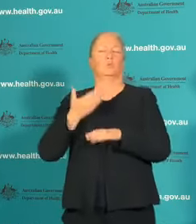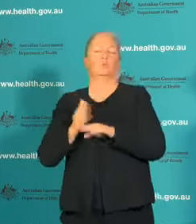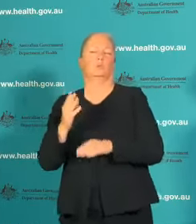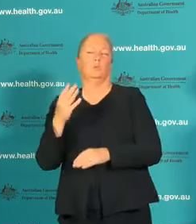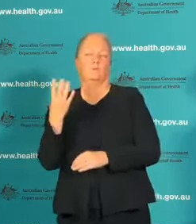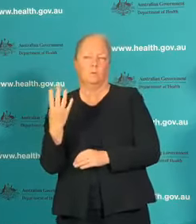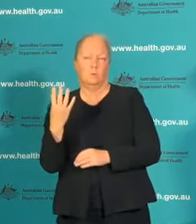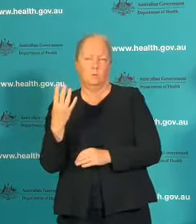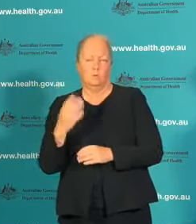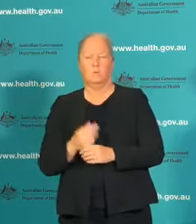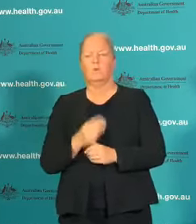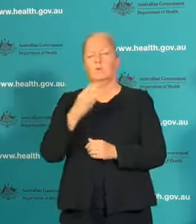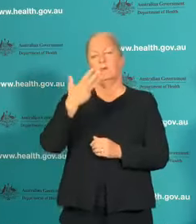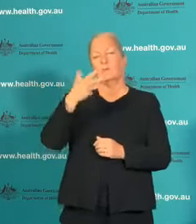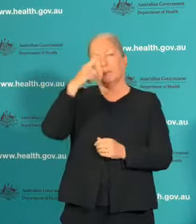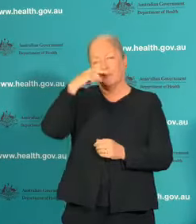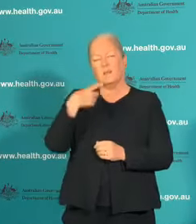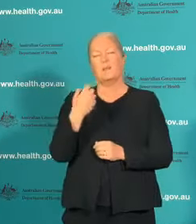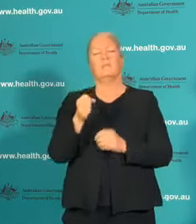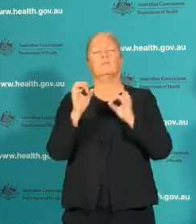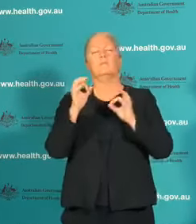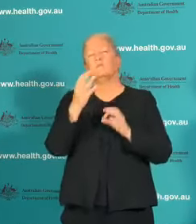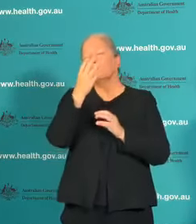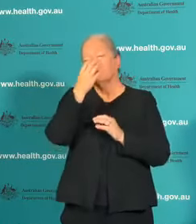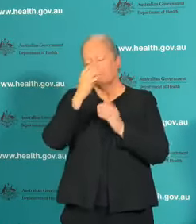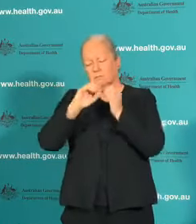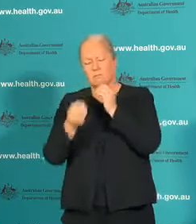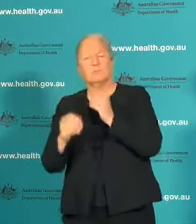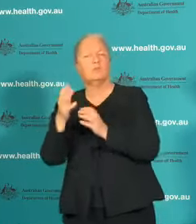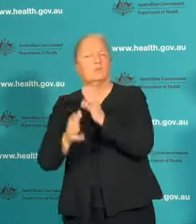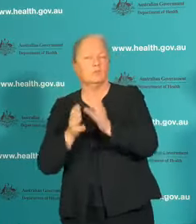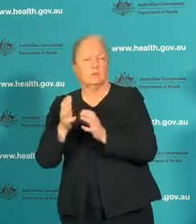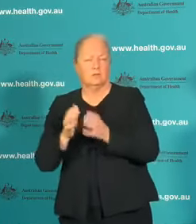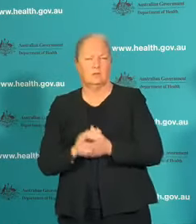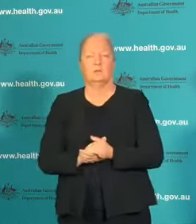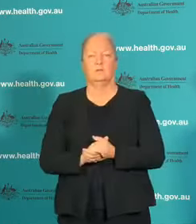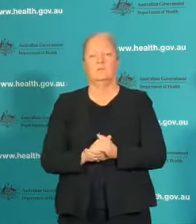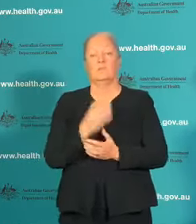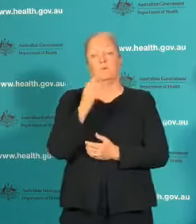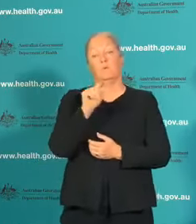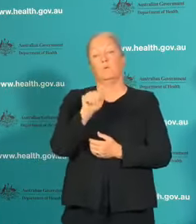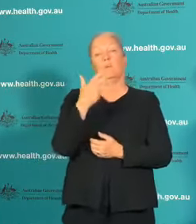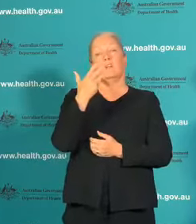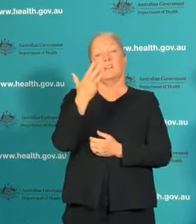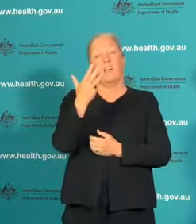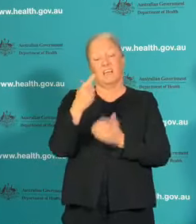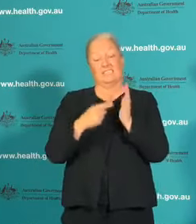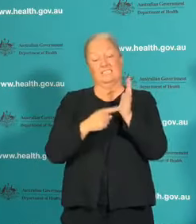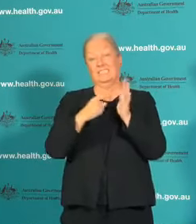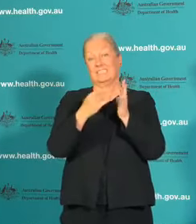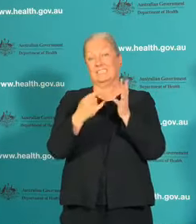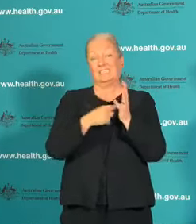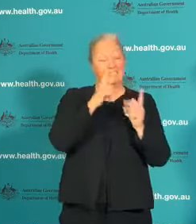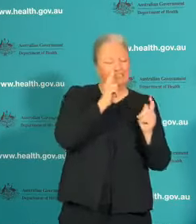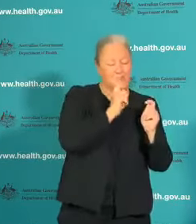people are reported to be on ventilators. Over 4.9 million tests have been carried out right across the country